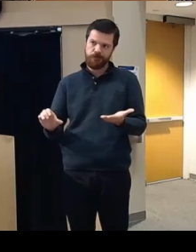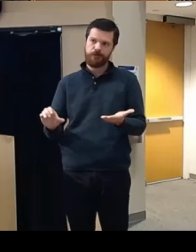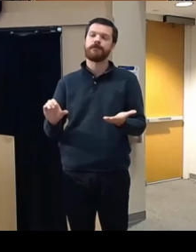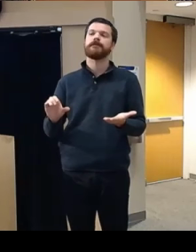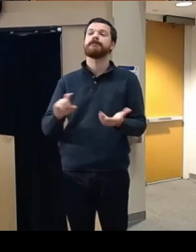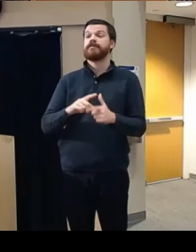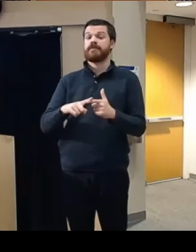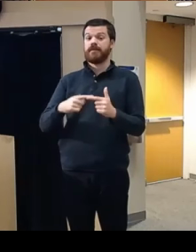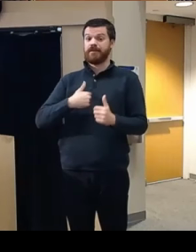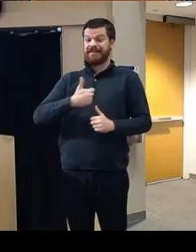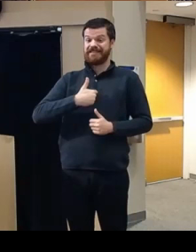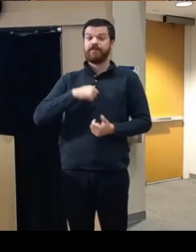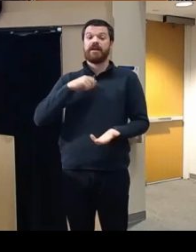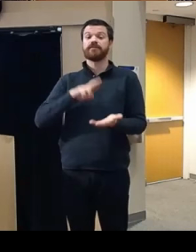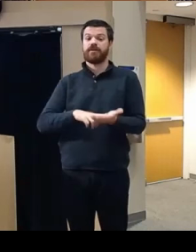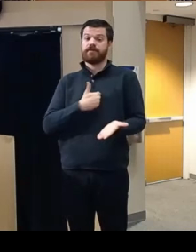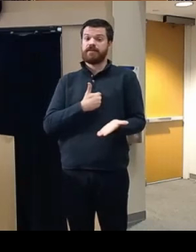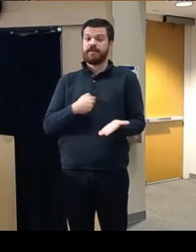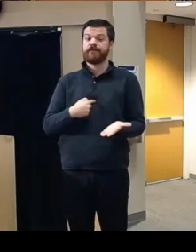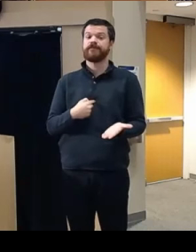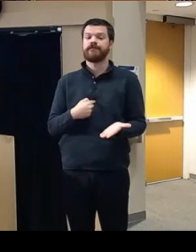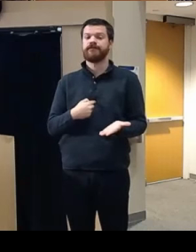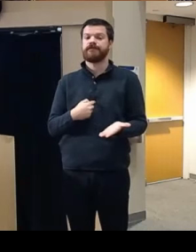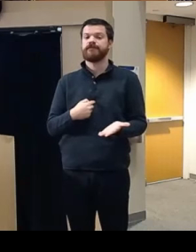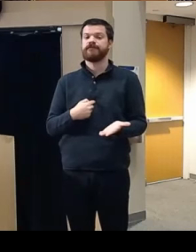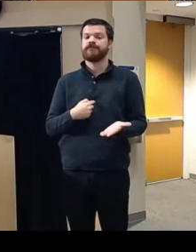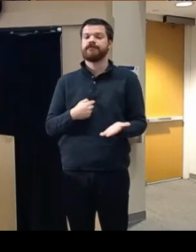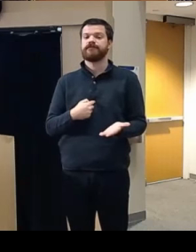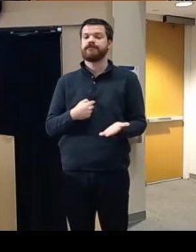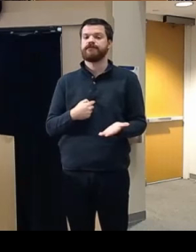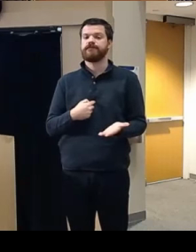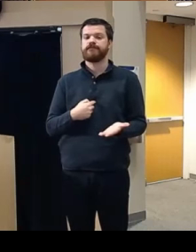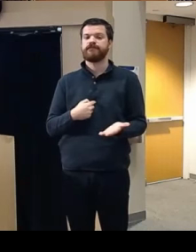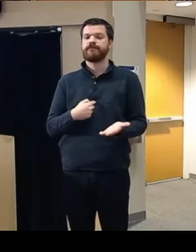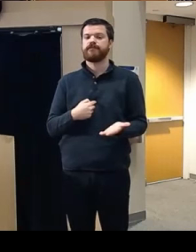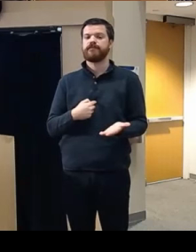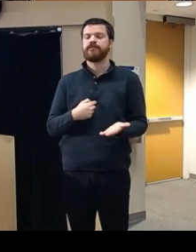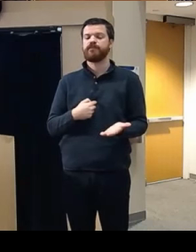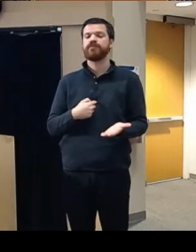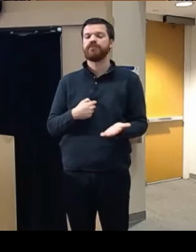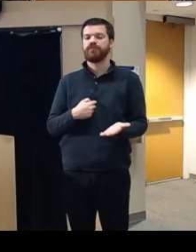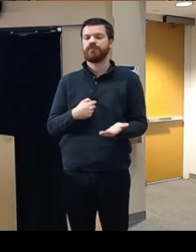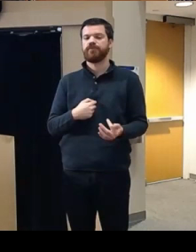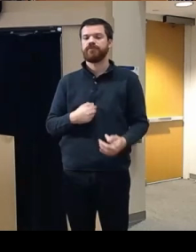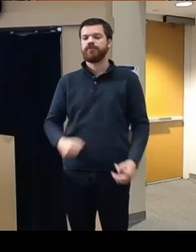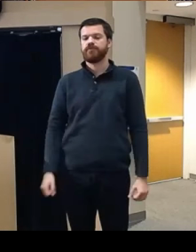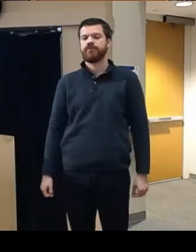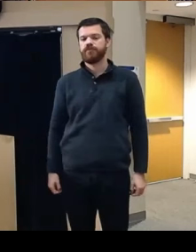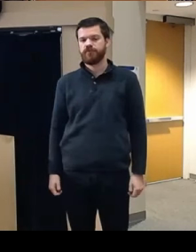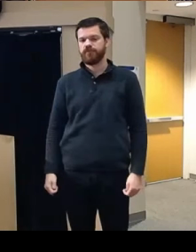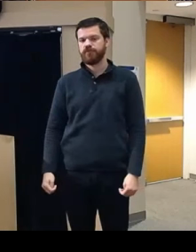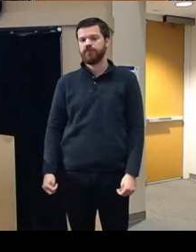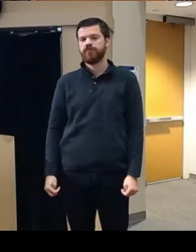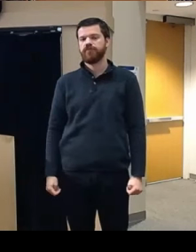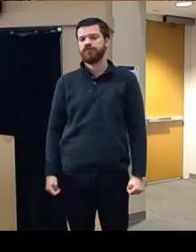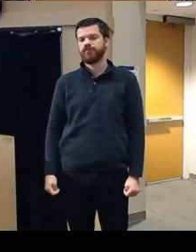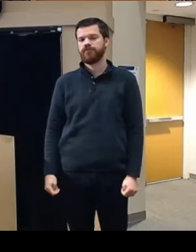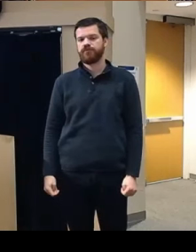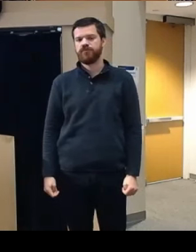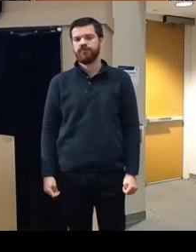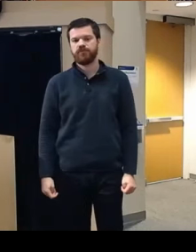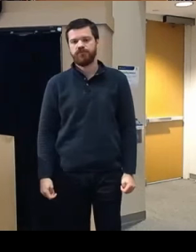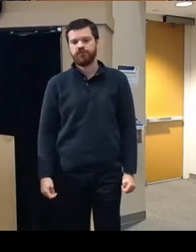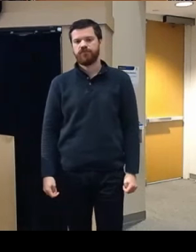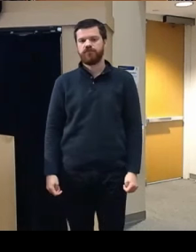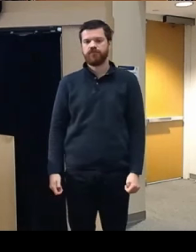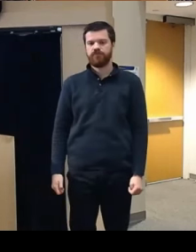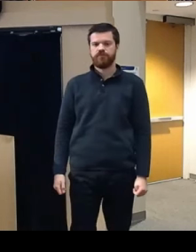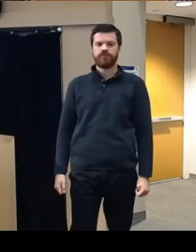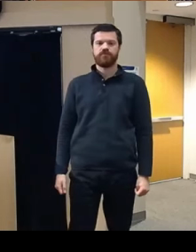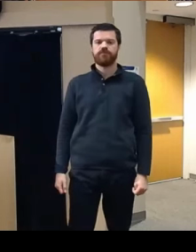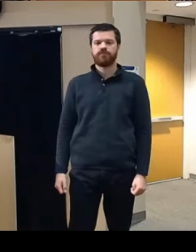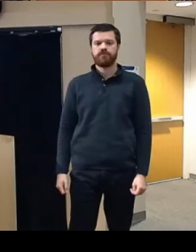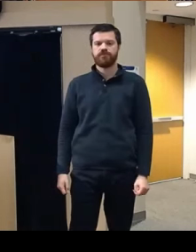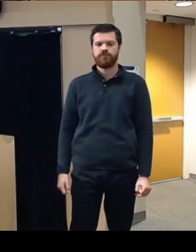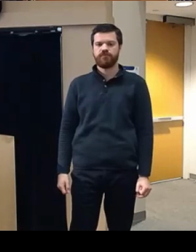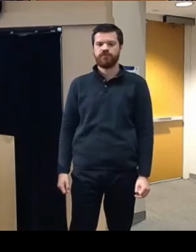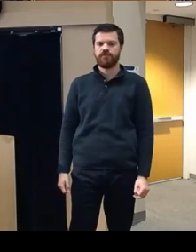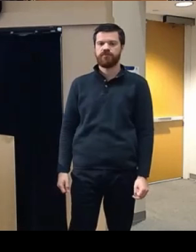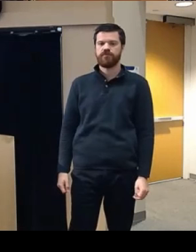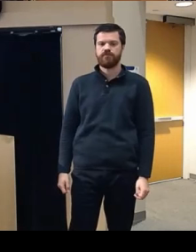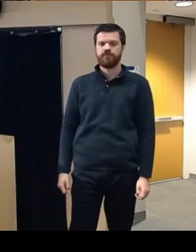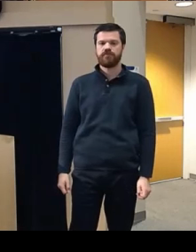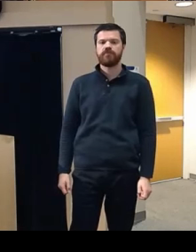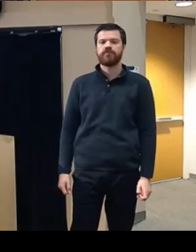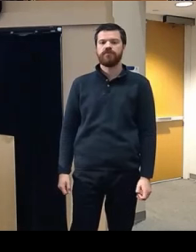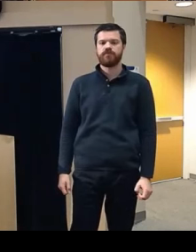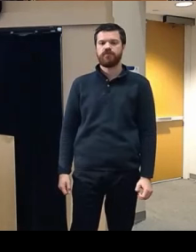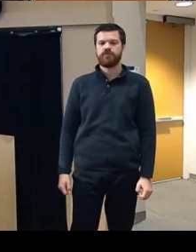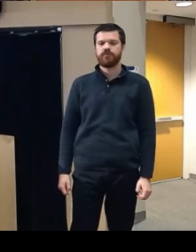myself um and then I will also show how it looks um in terms of how you will know